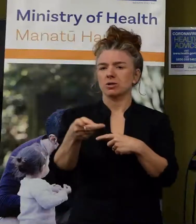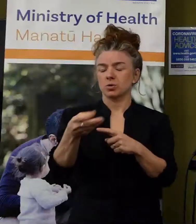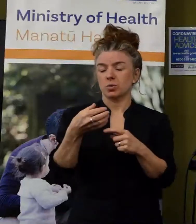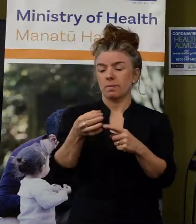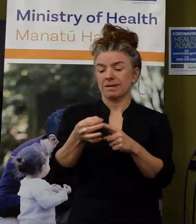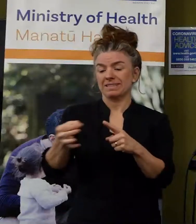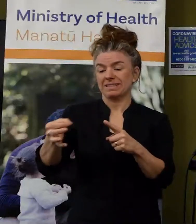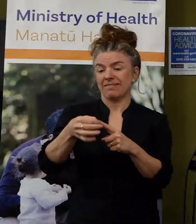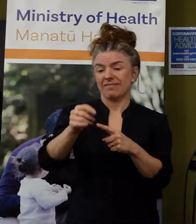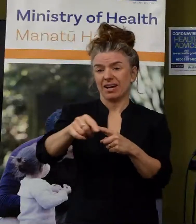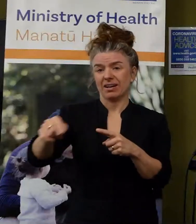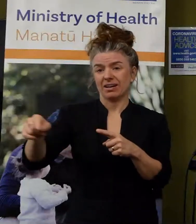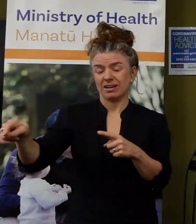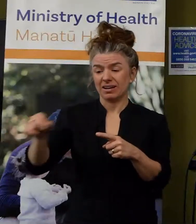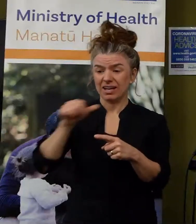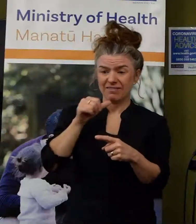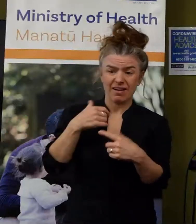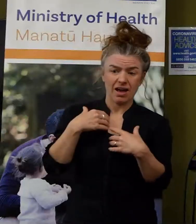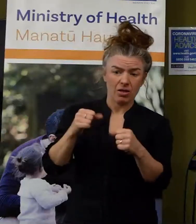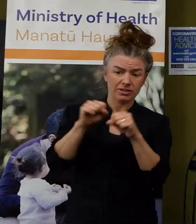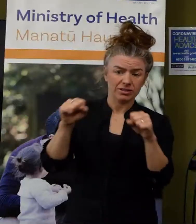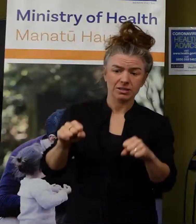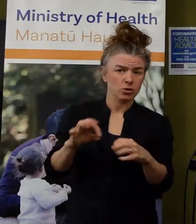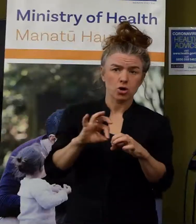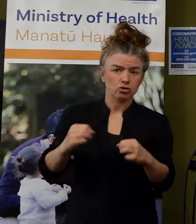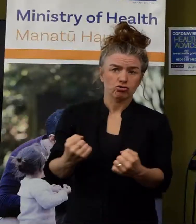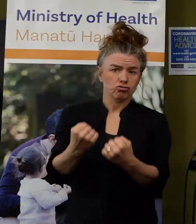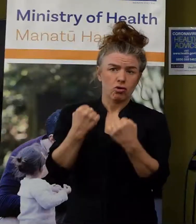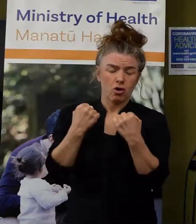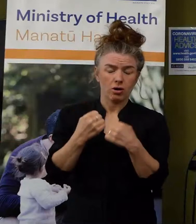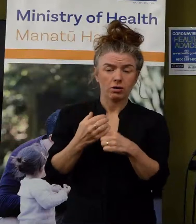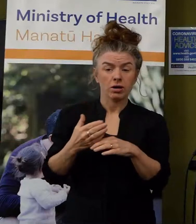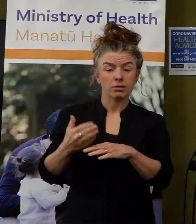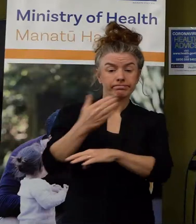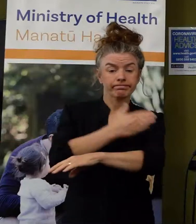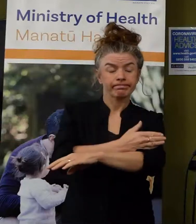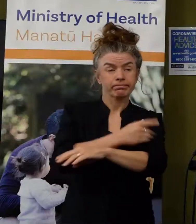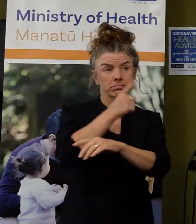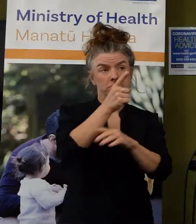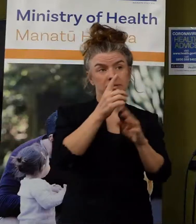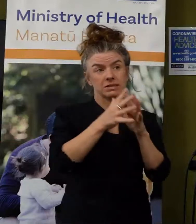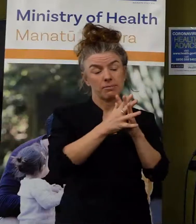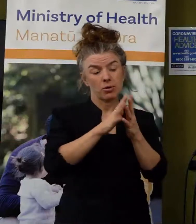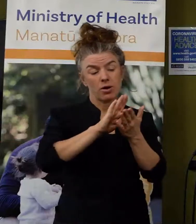than we have in New Zealand. And very early on, when the WTO declared this a PHEIC,